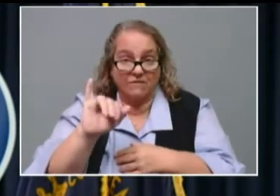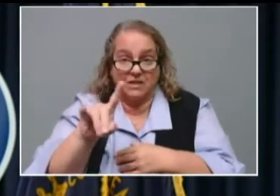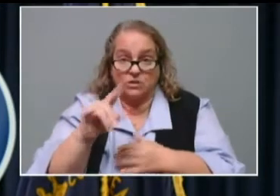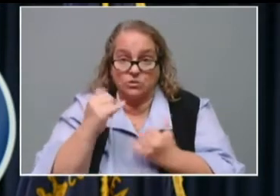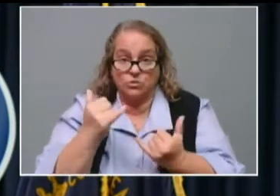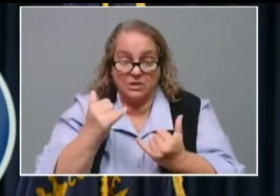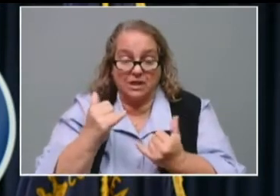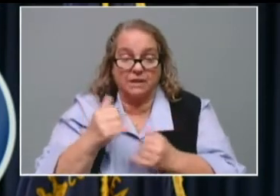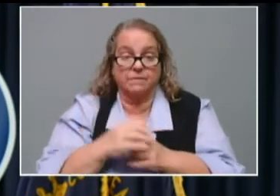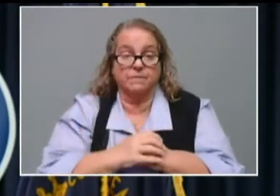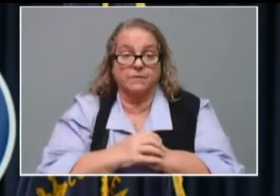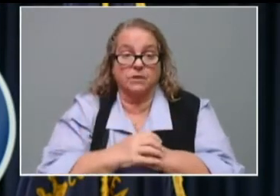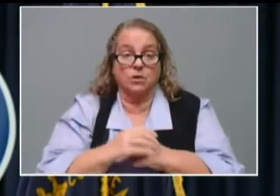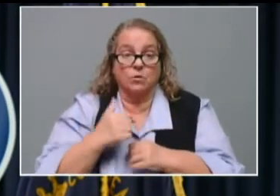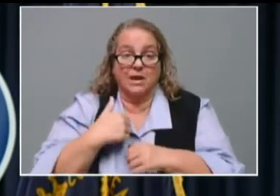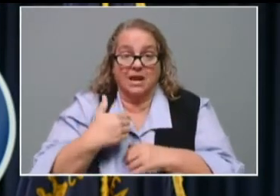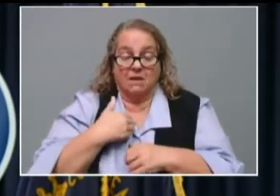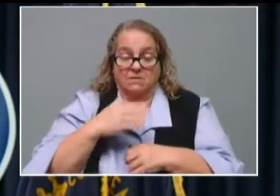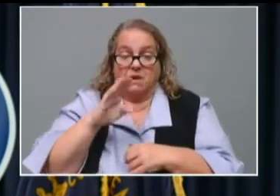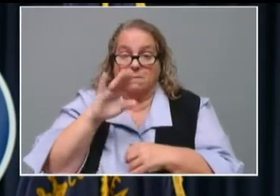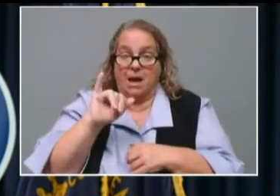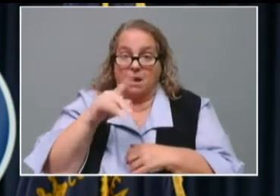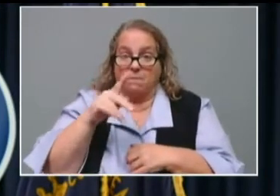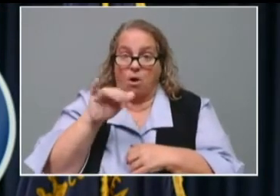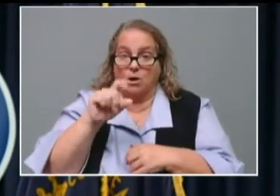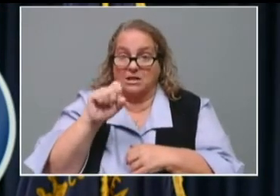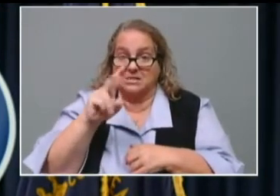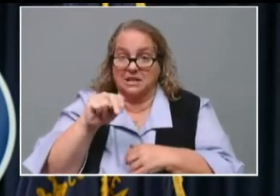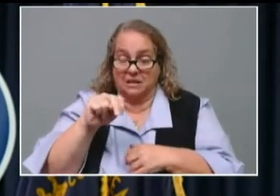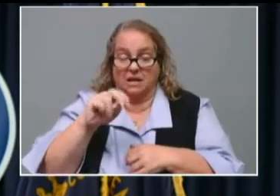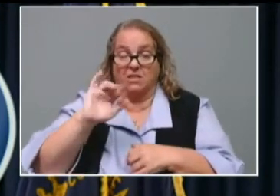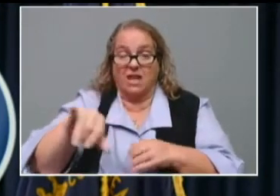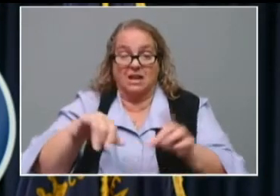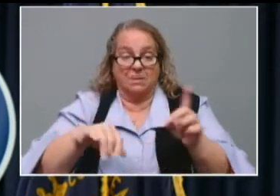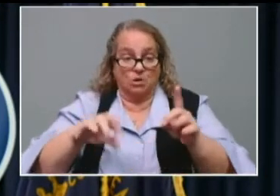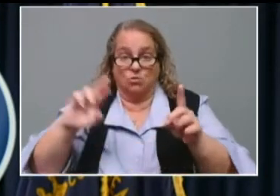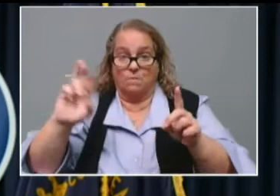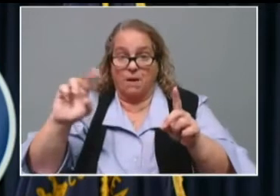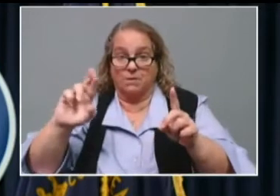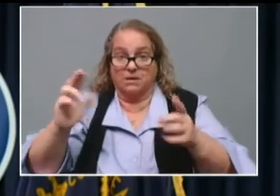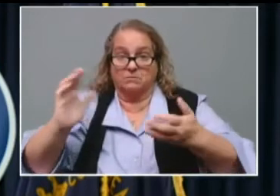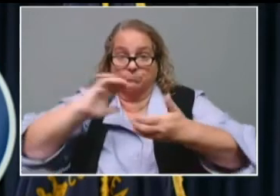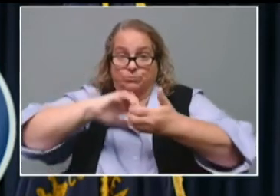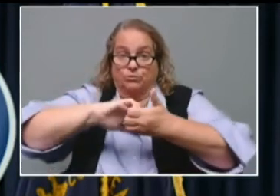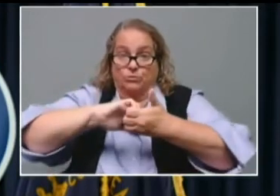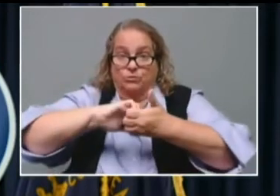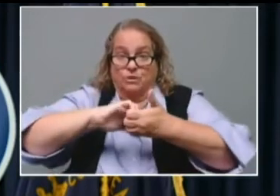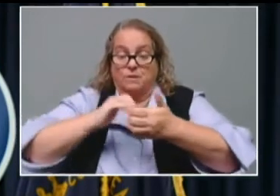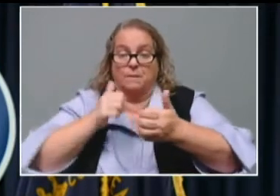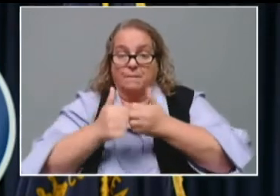infrastructure bill that passed on friday. It is exciting. It is going to